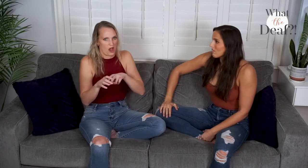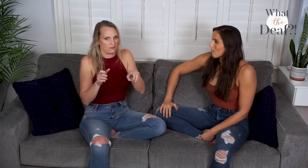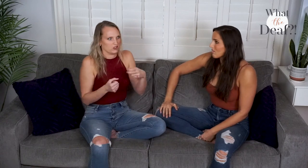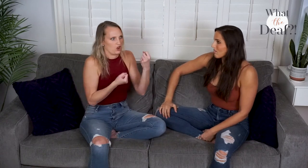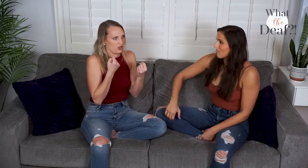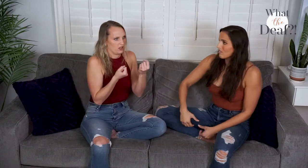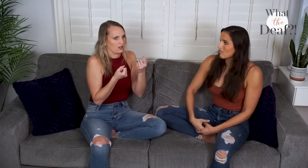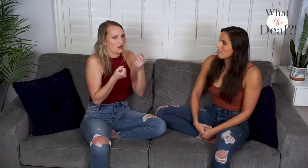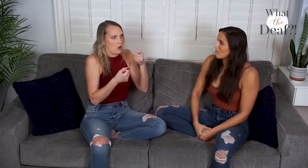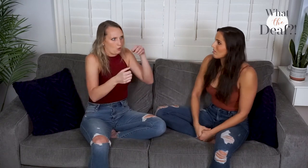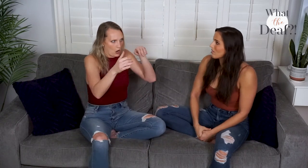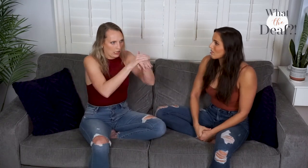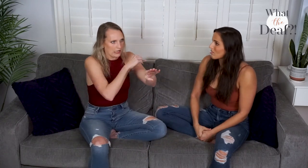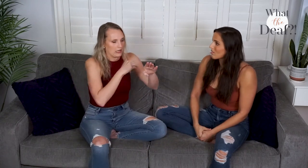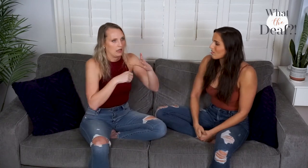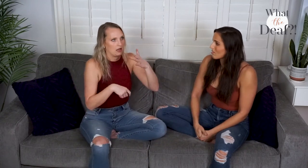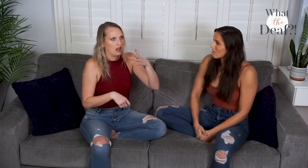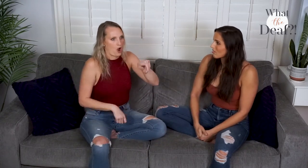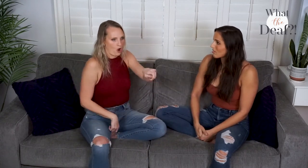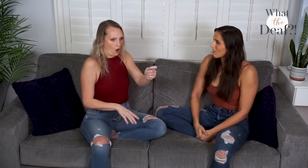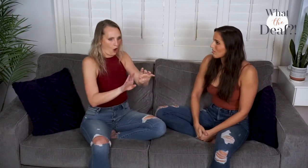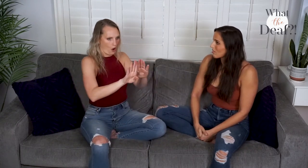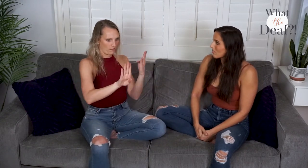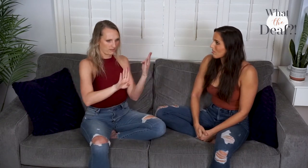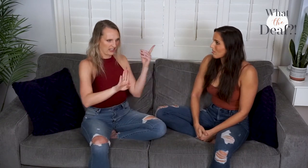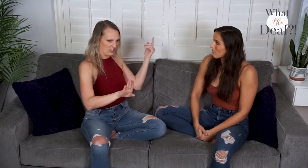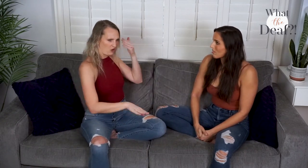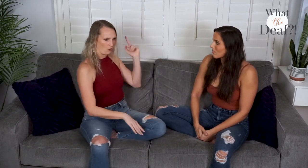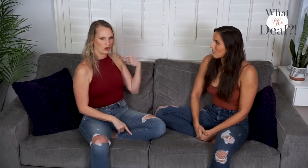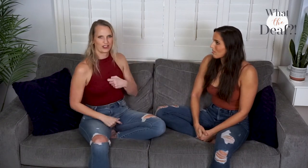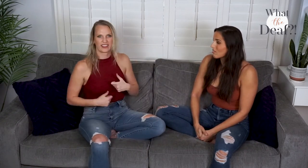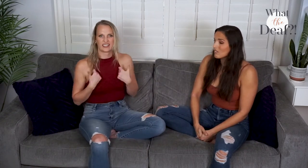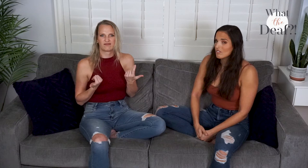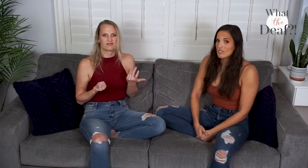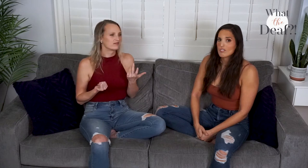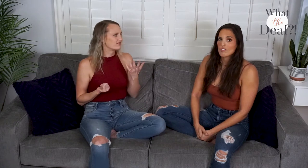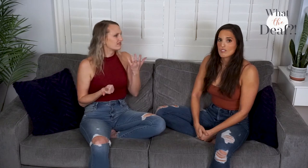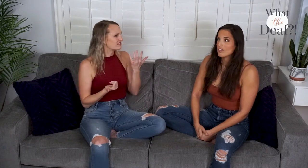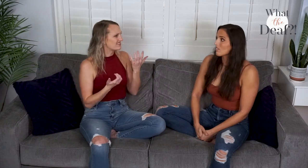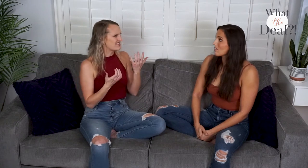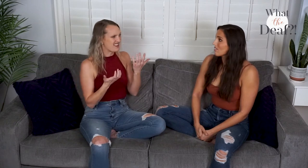even get out of the car and go through our front door without him knowing where we lived!